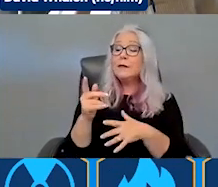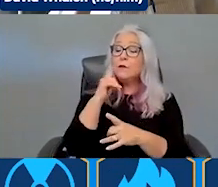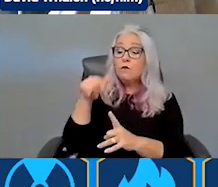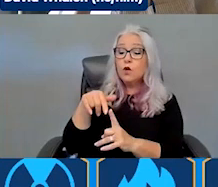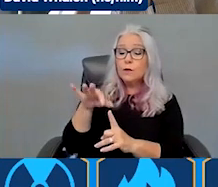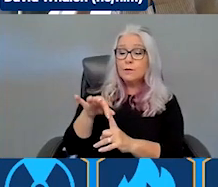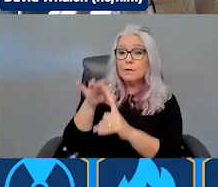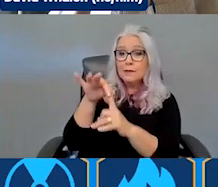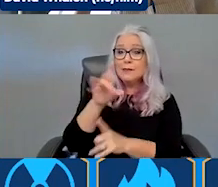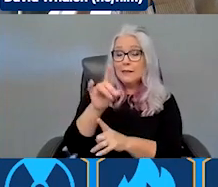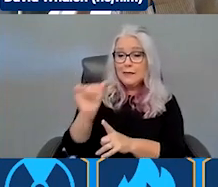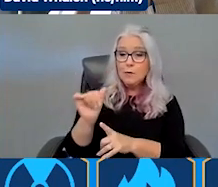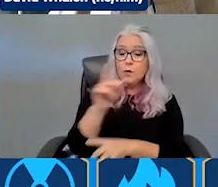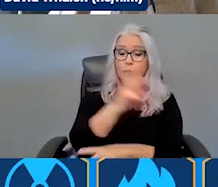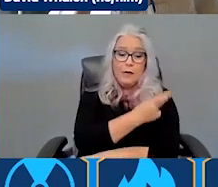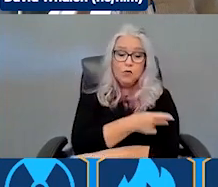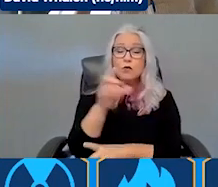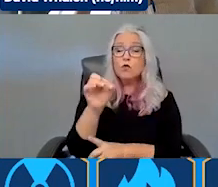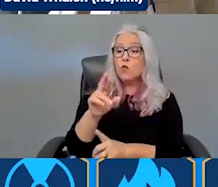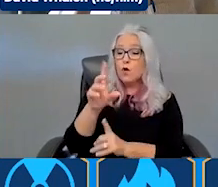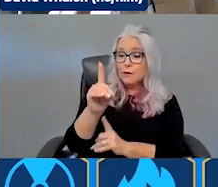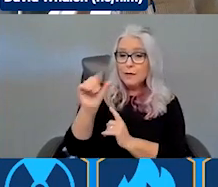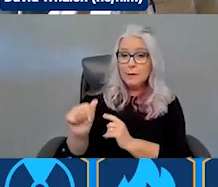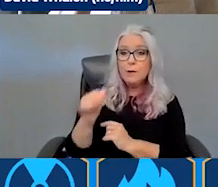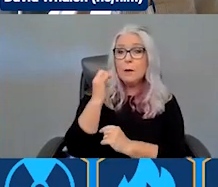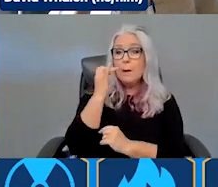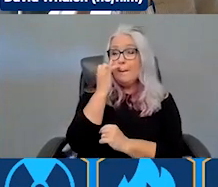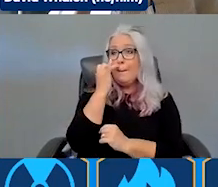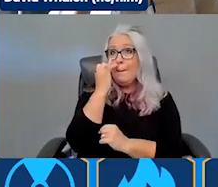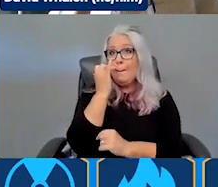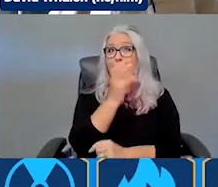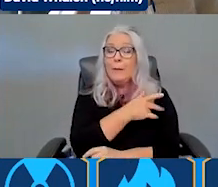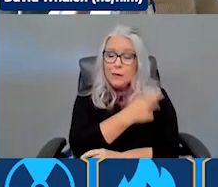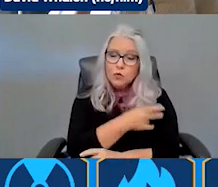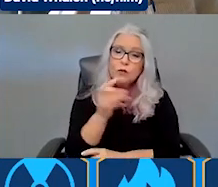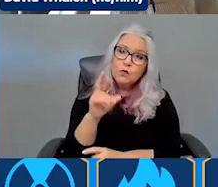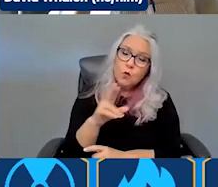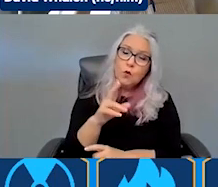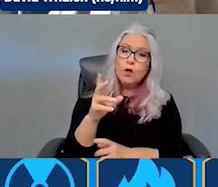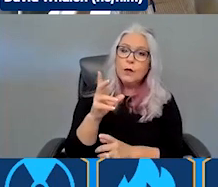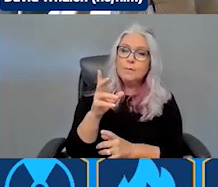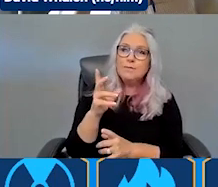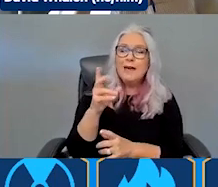persons or persons with disabilities I will use patient language occasionally just because I'm focused on hospital